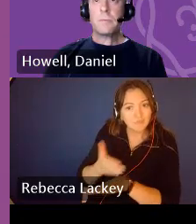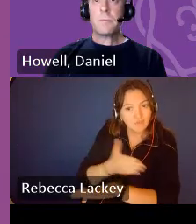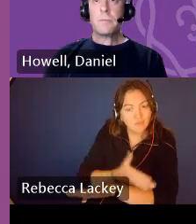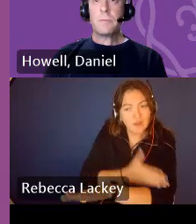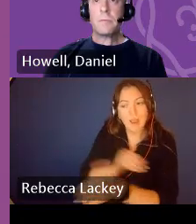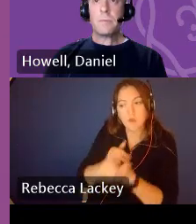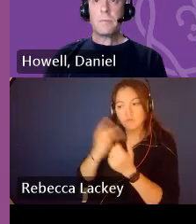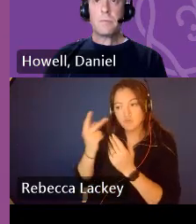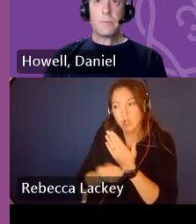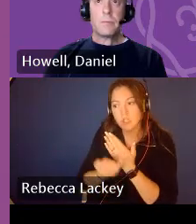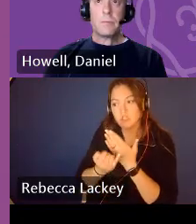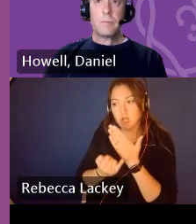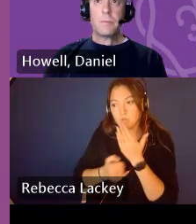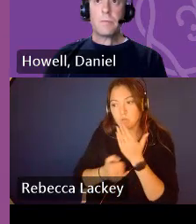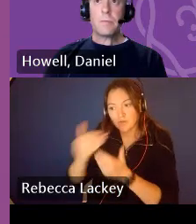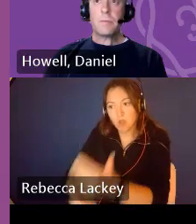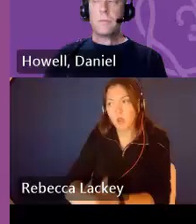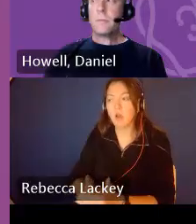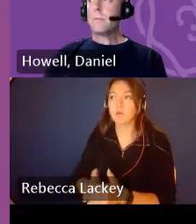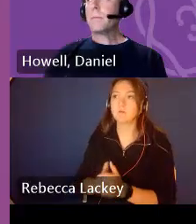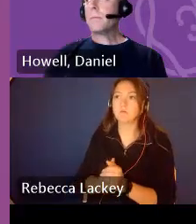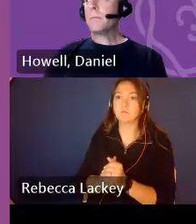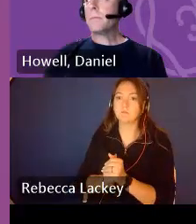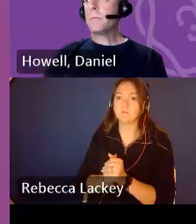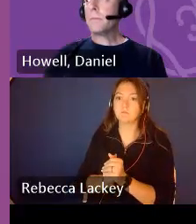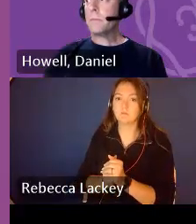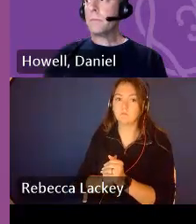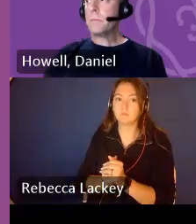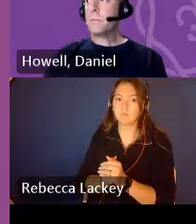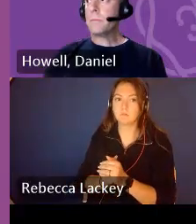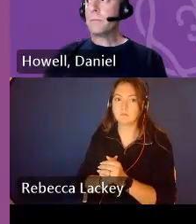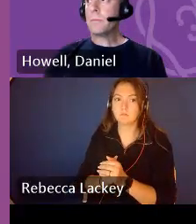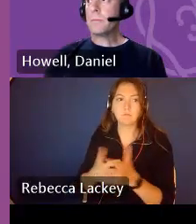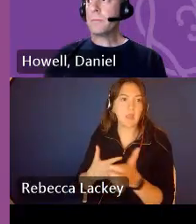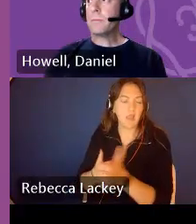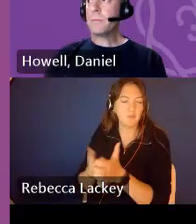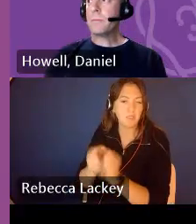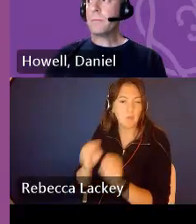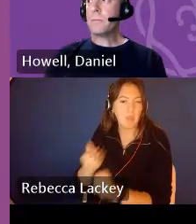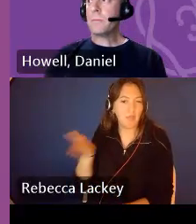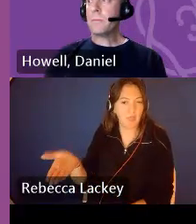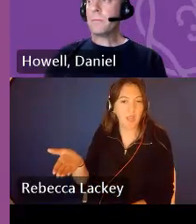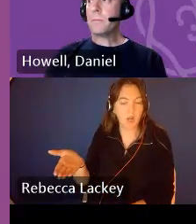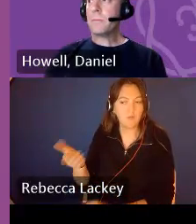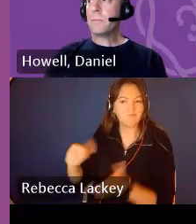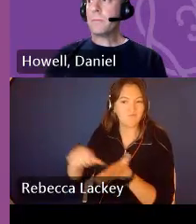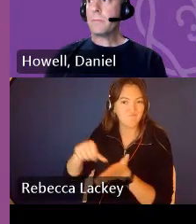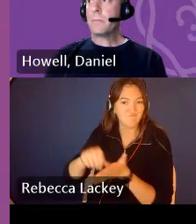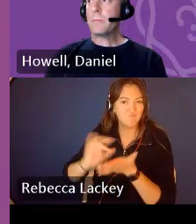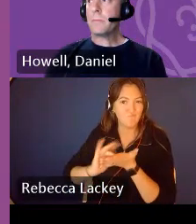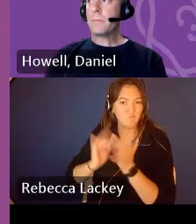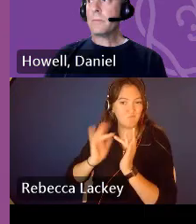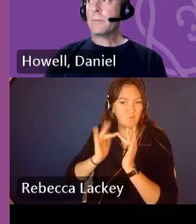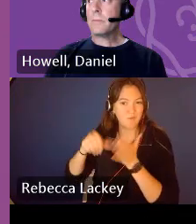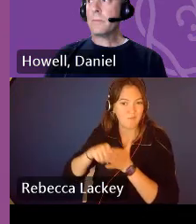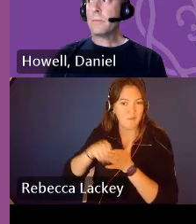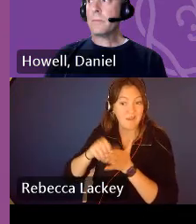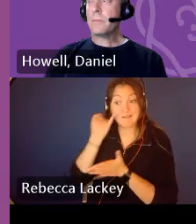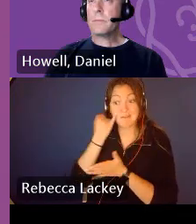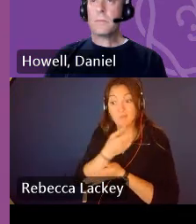project moves along and um get any updates you can from our web page. If you have any specific